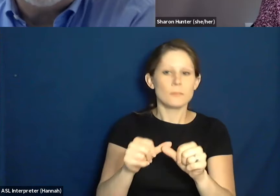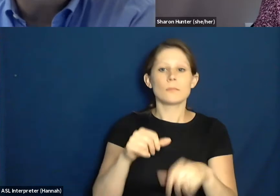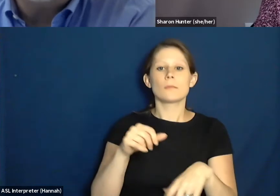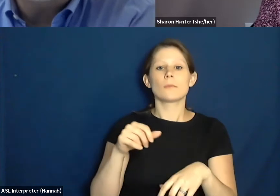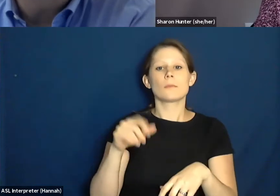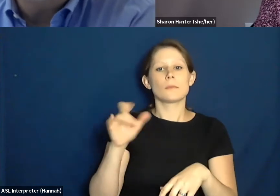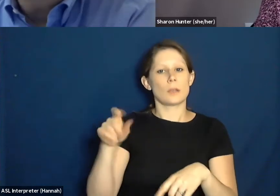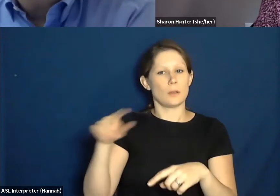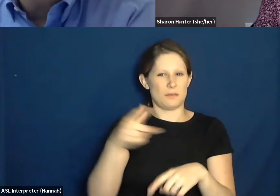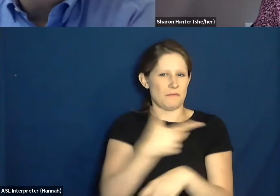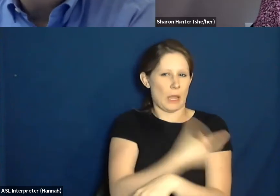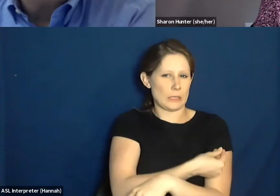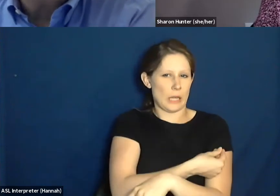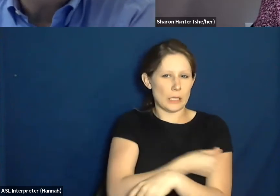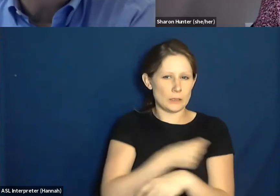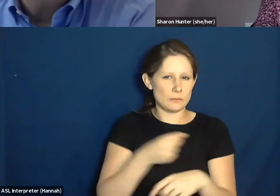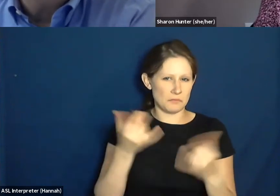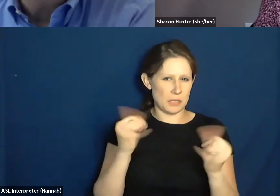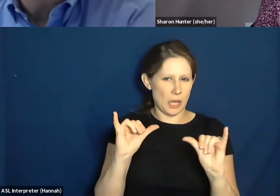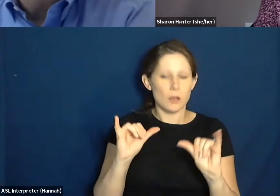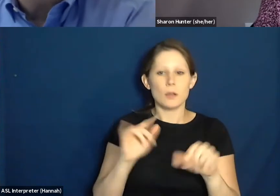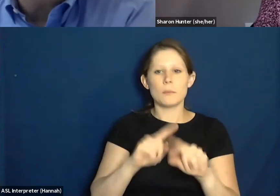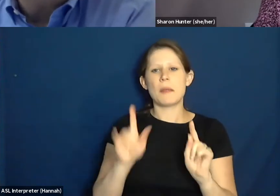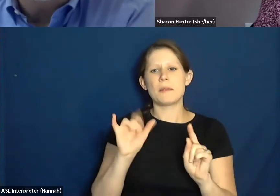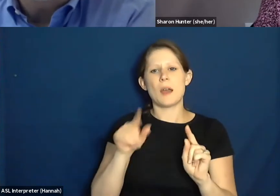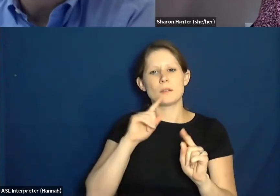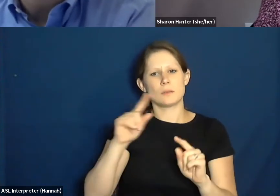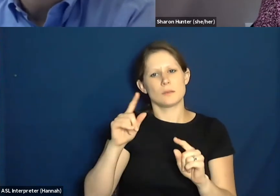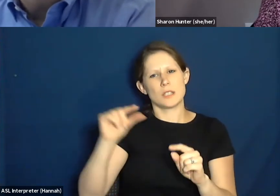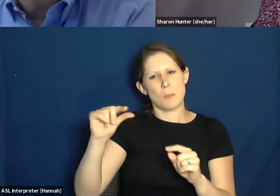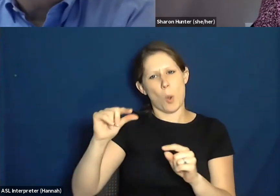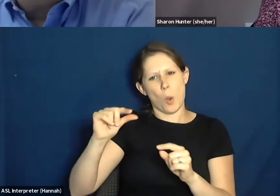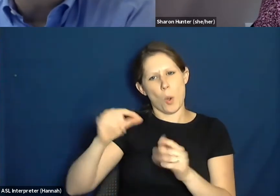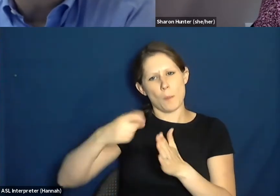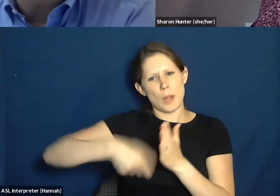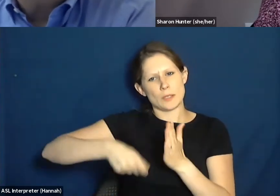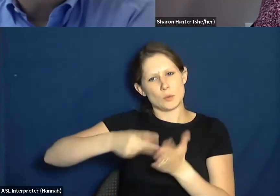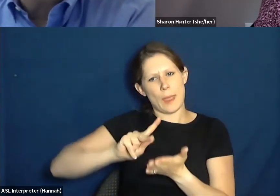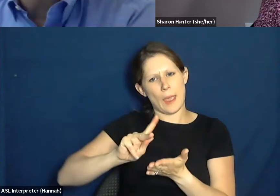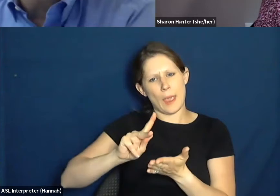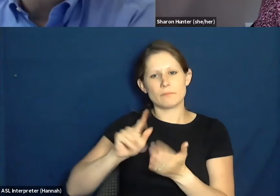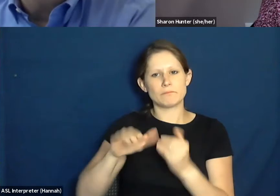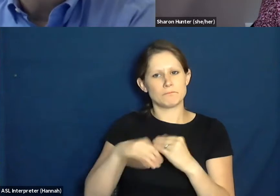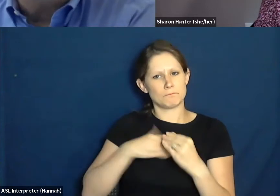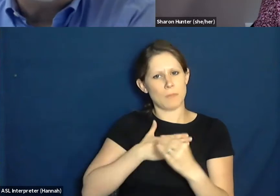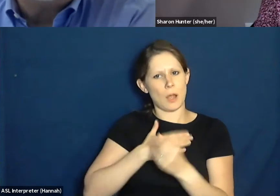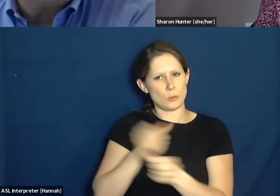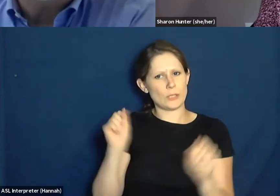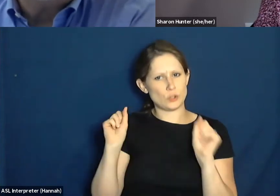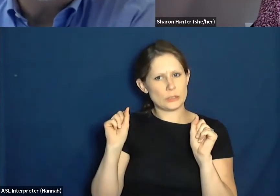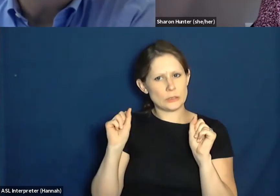vaccinated. To me, that's a small price for add to my protection while I'm still vaccinated.